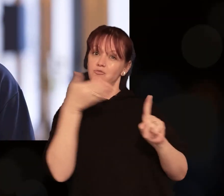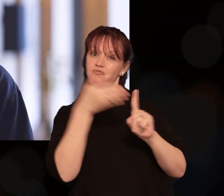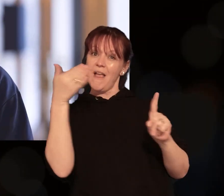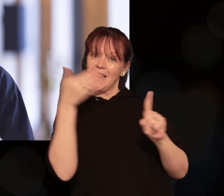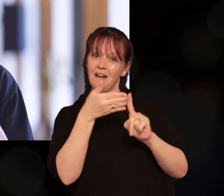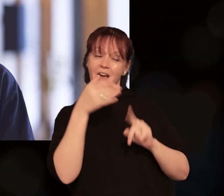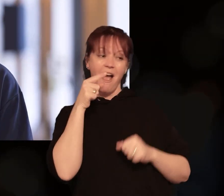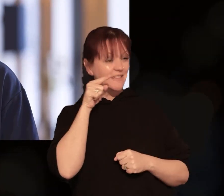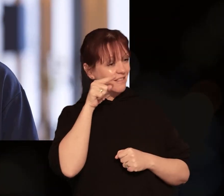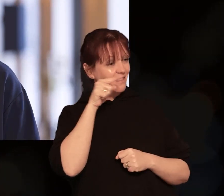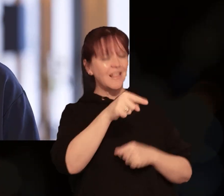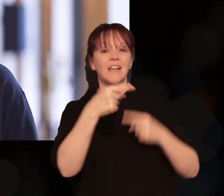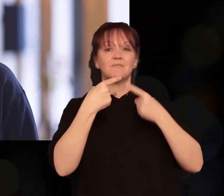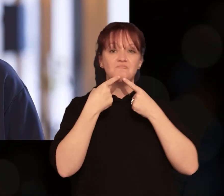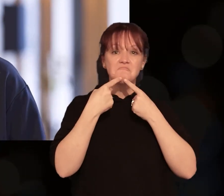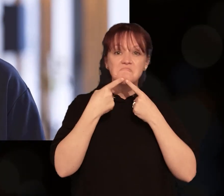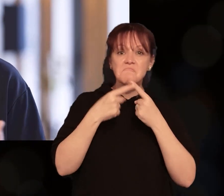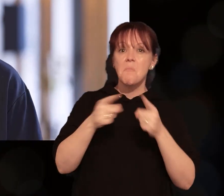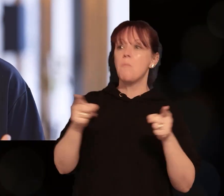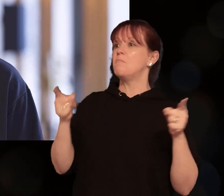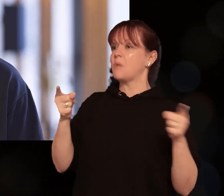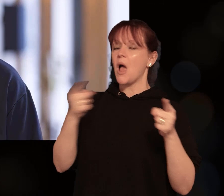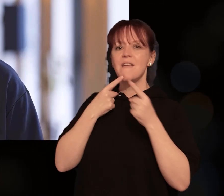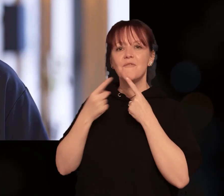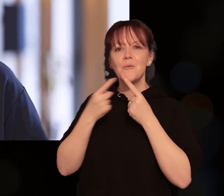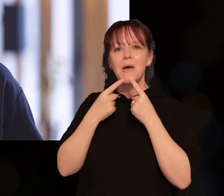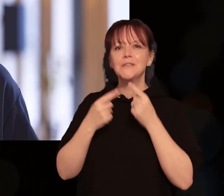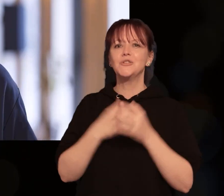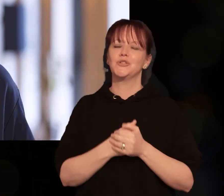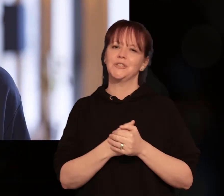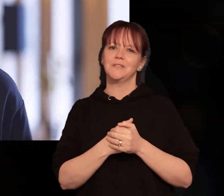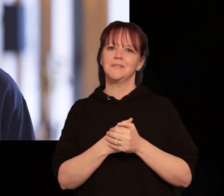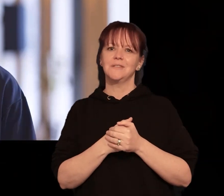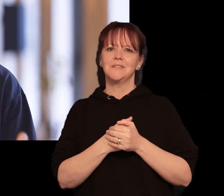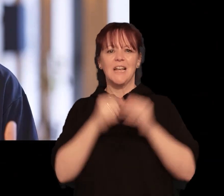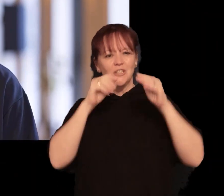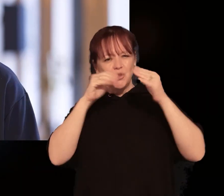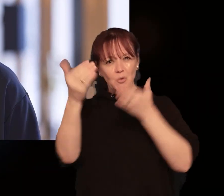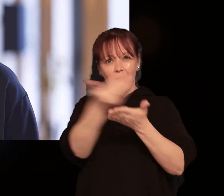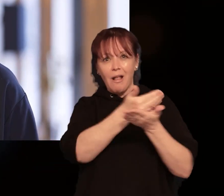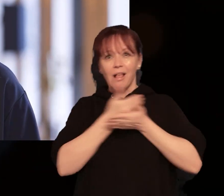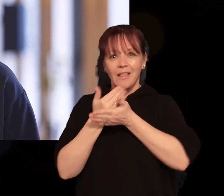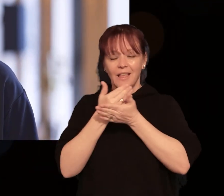to efforts to do just that, to develop resources which help push our industry forward